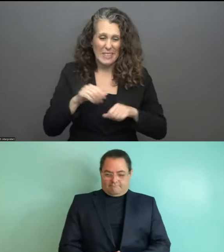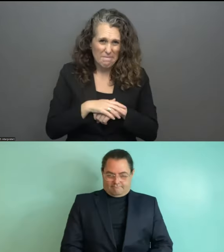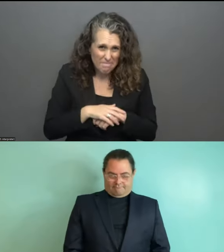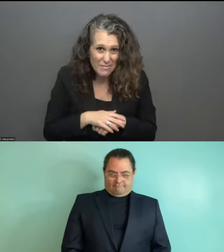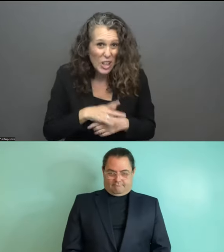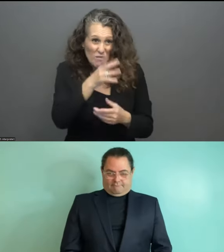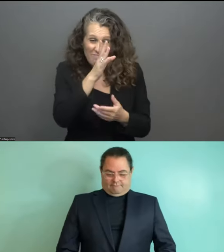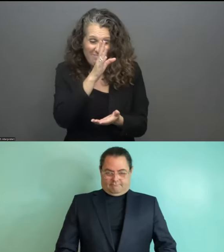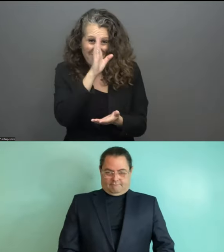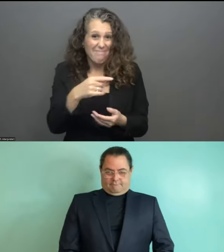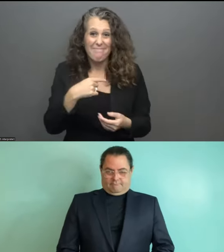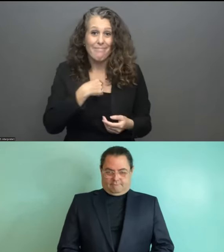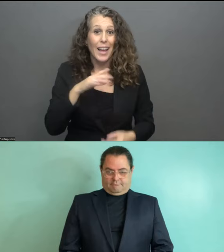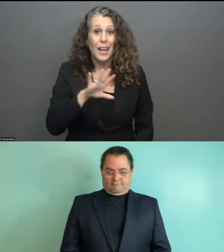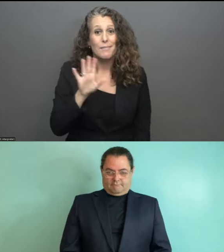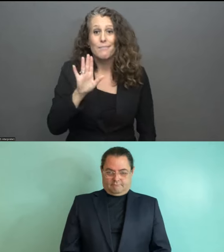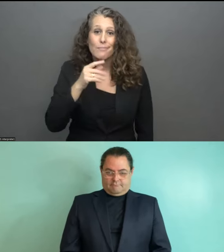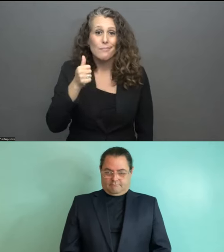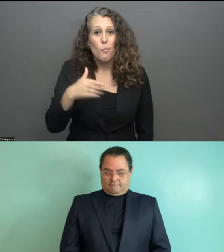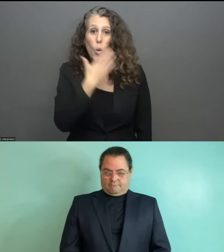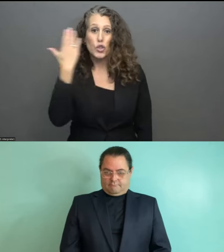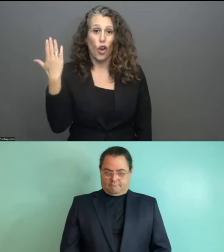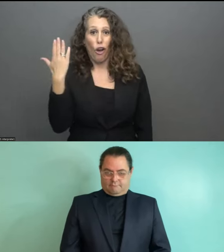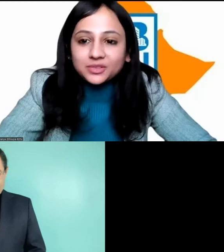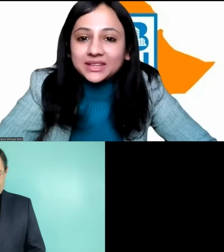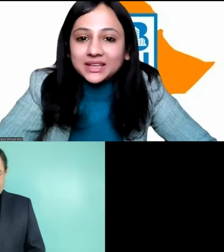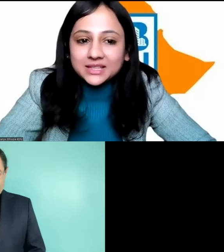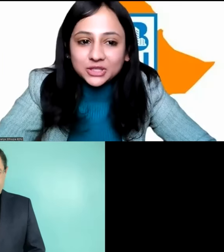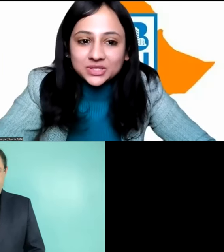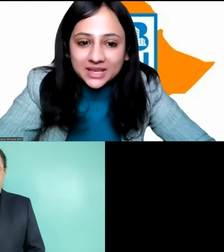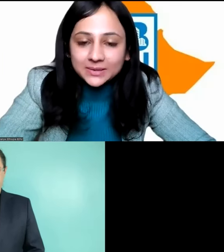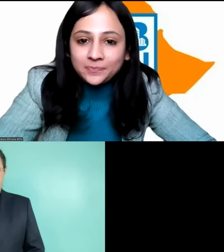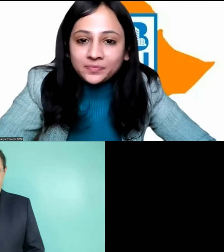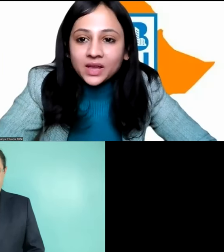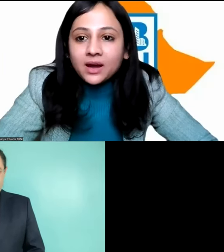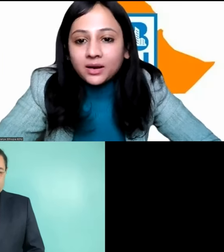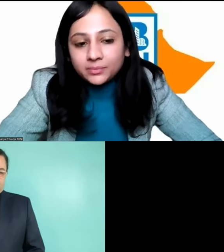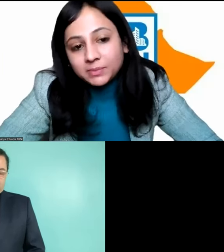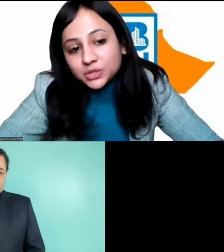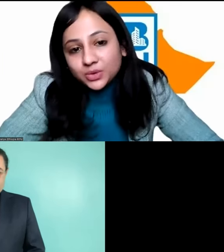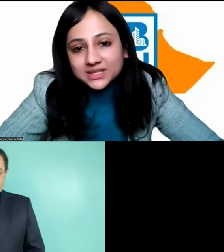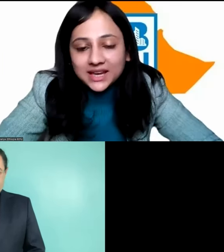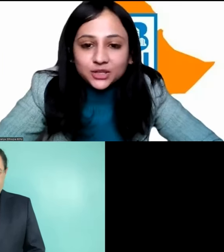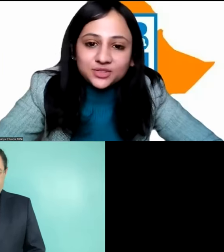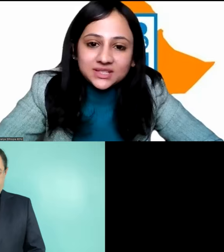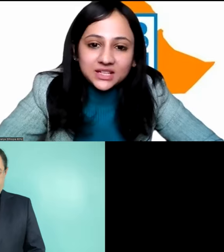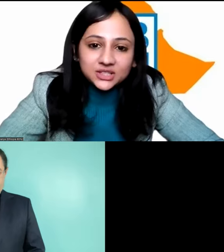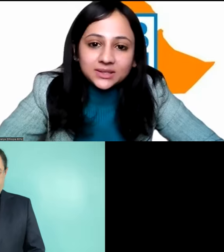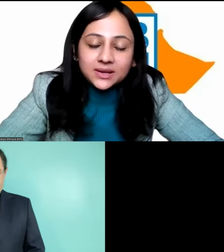someone else from the ILO team to wrap up on some of the things that you said maybe towards 11:43:34 the end of the session.